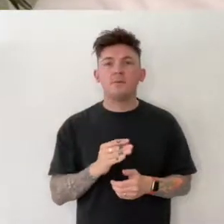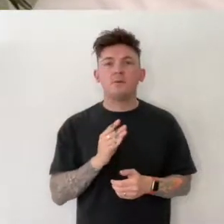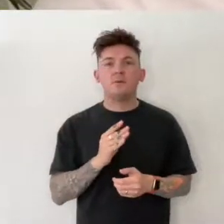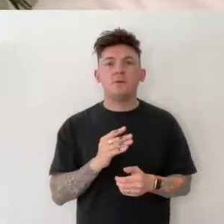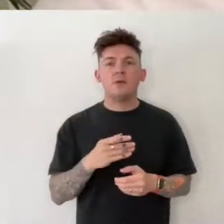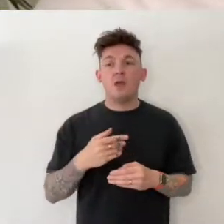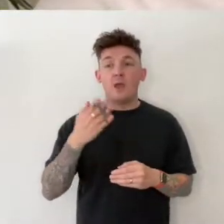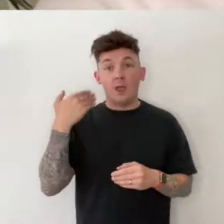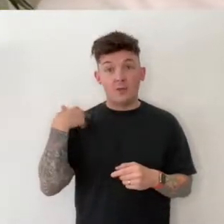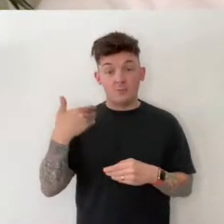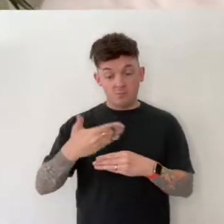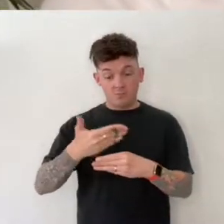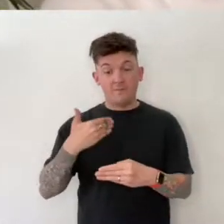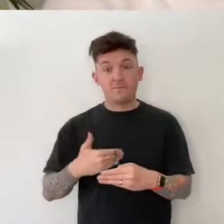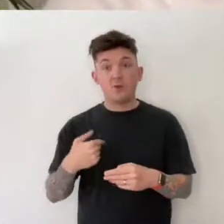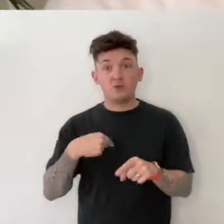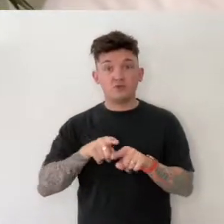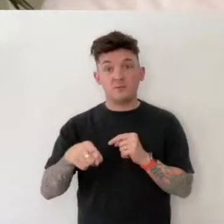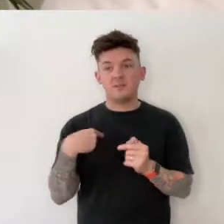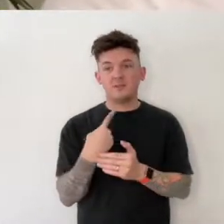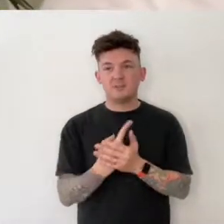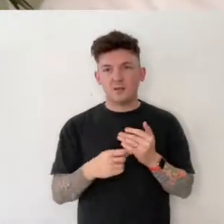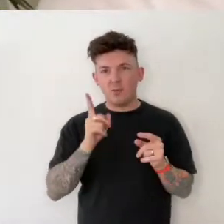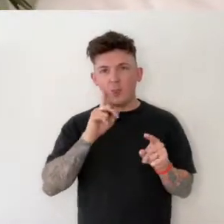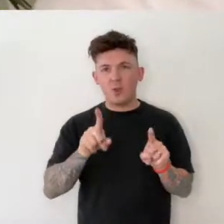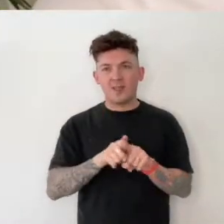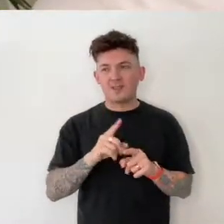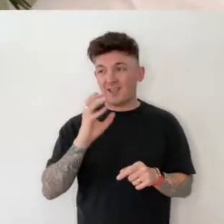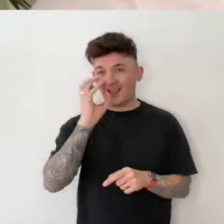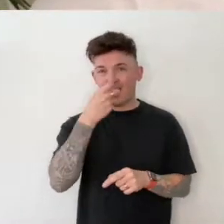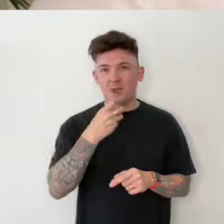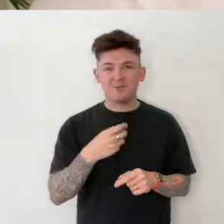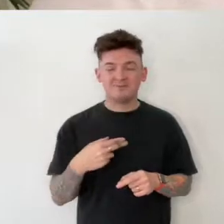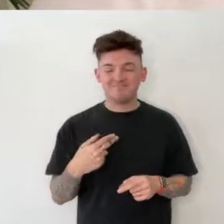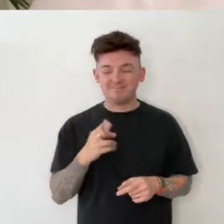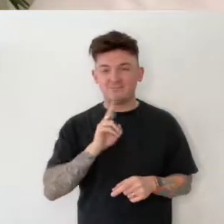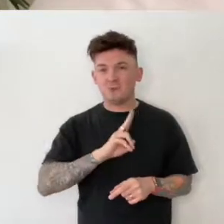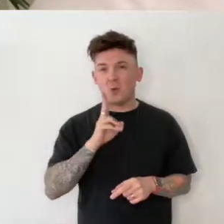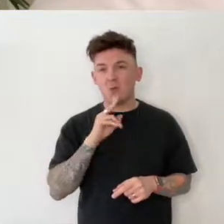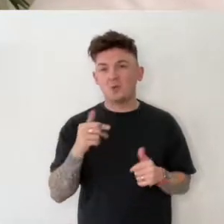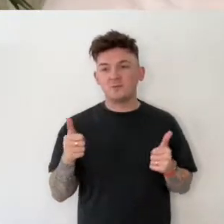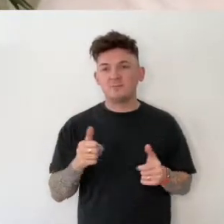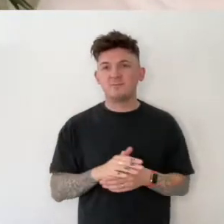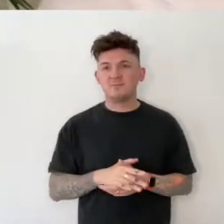a clown, it really was it was not pretty at all. it's harder than it seems, especially